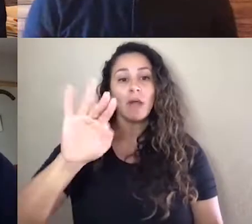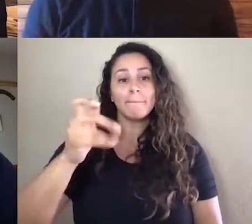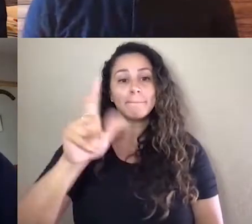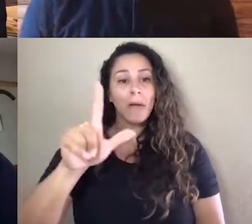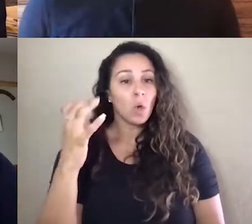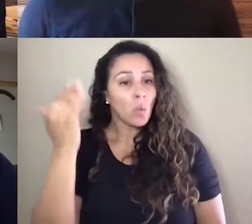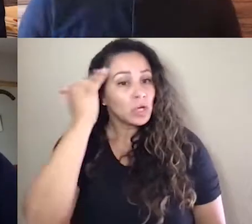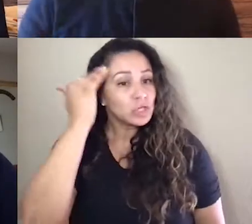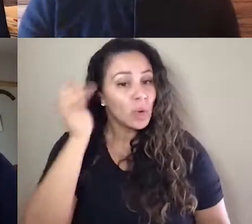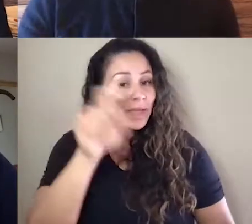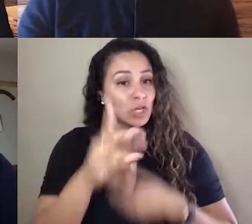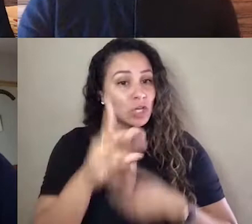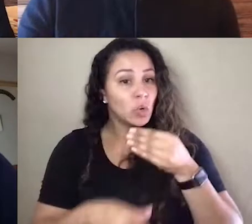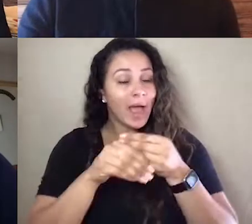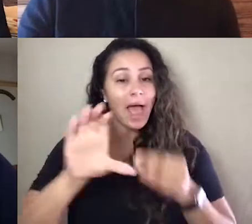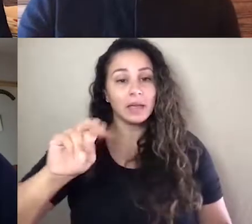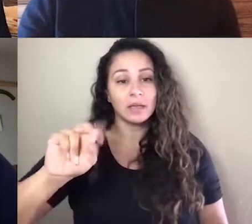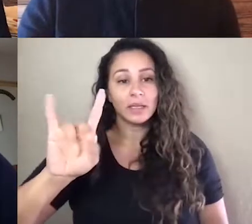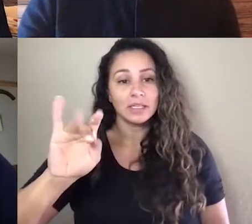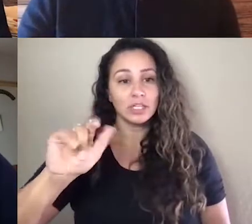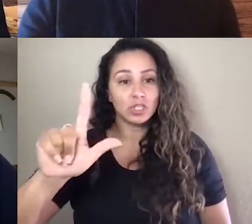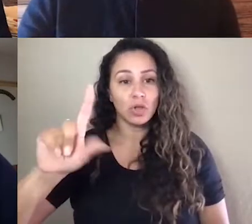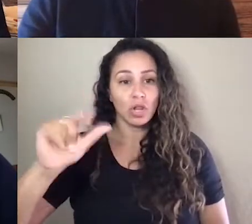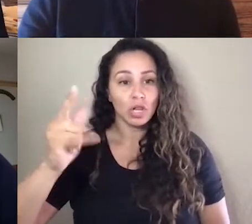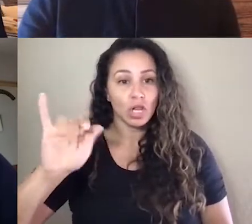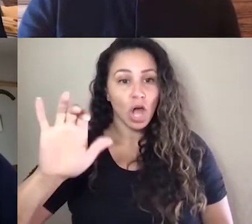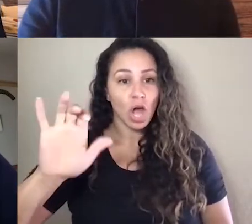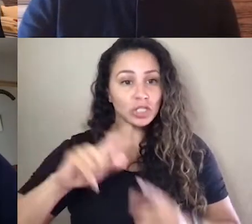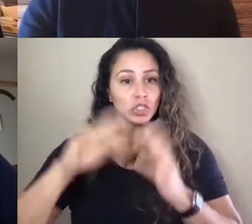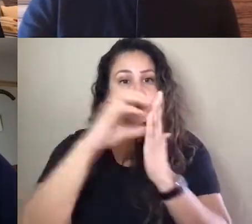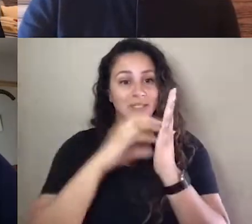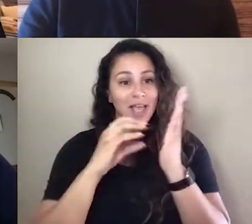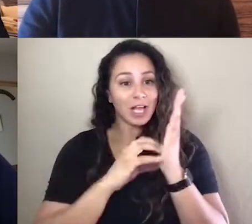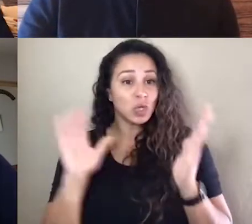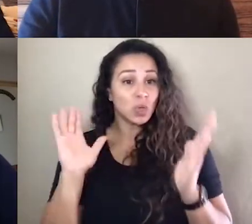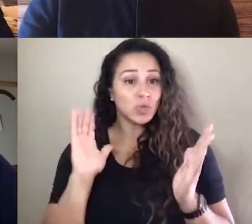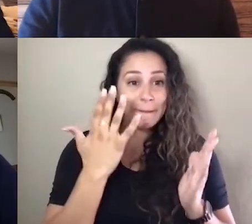CAN YOU ADD CONDITIONAL LOGIC TO SECTIONS SO THEY